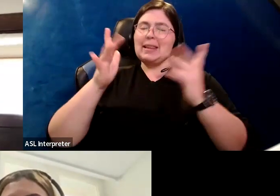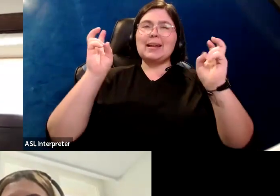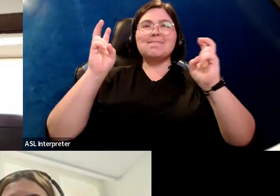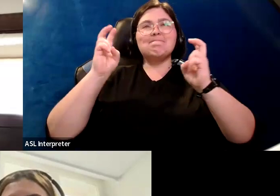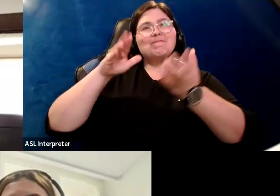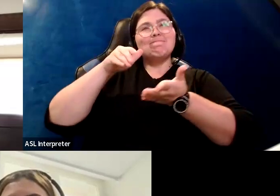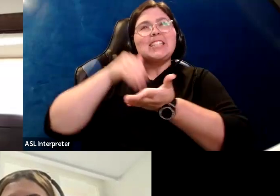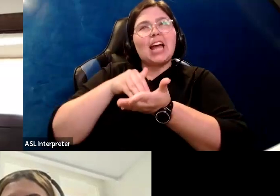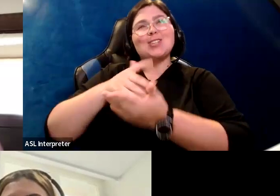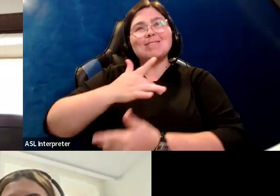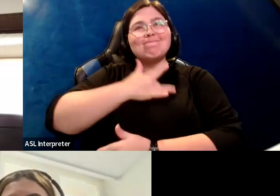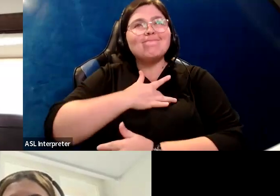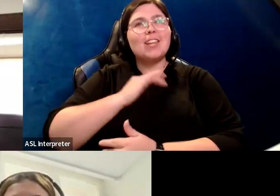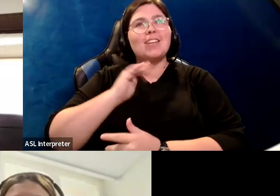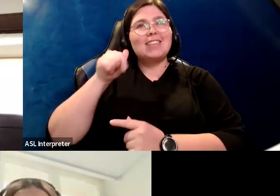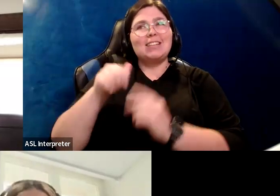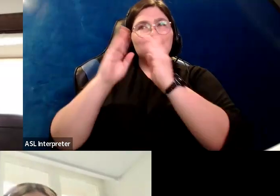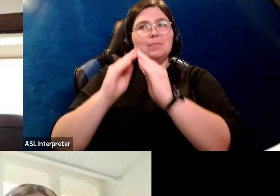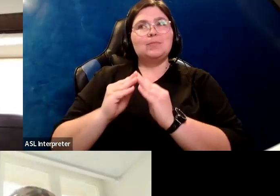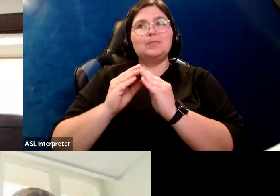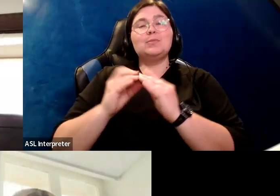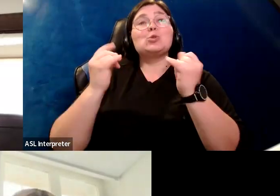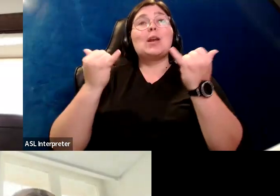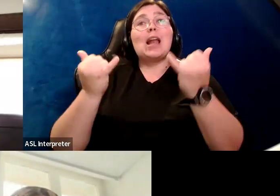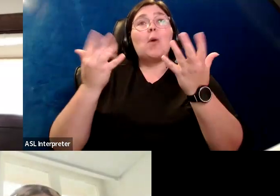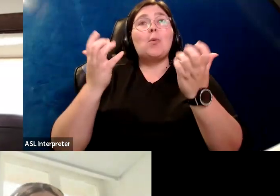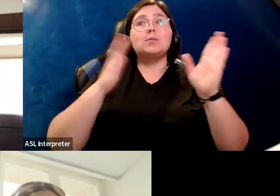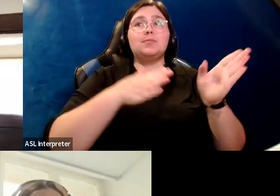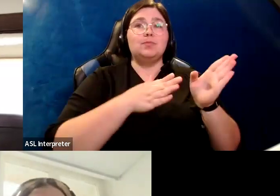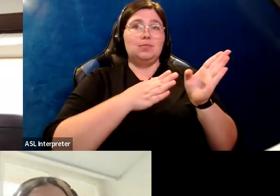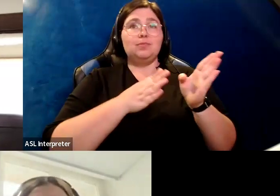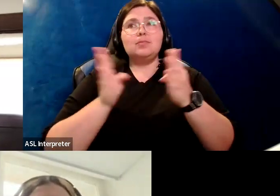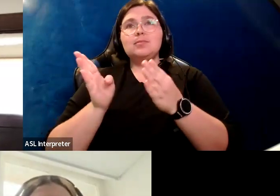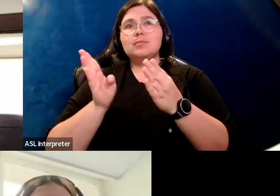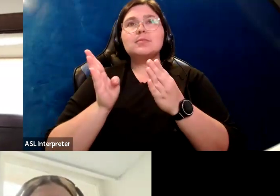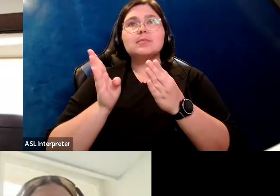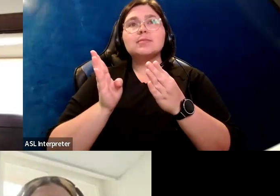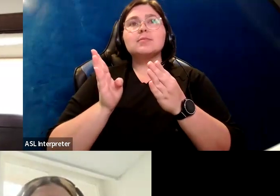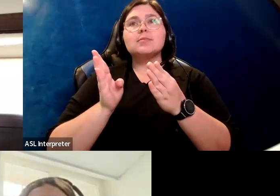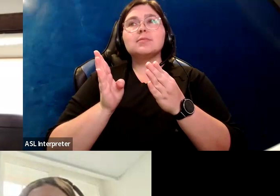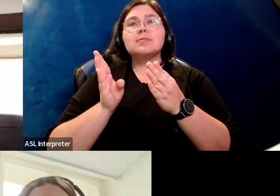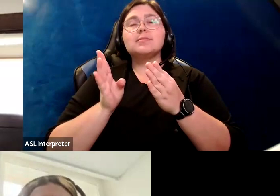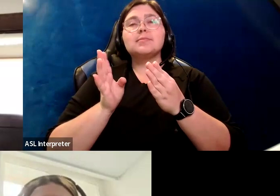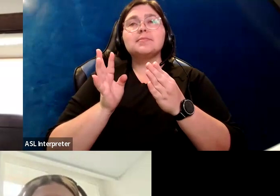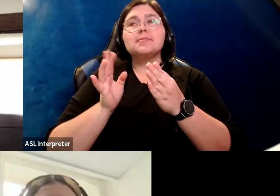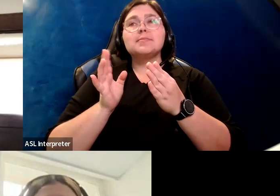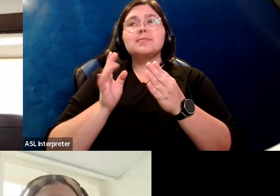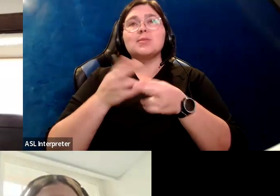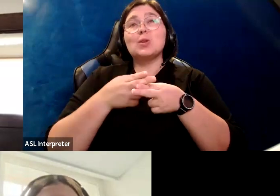And I would like to shift over to the brief video clips